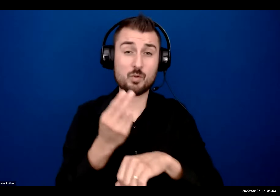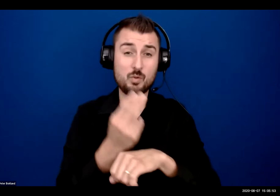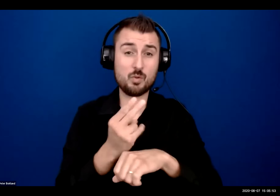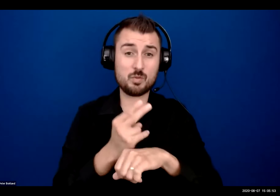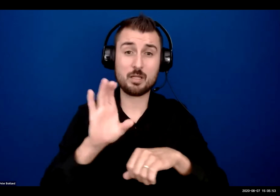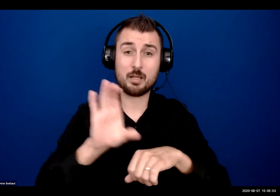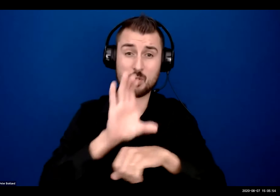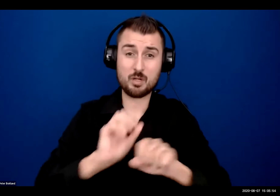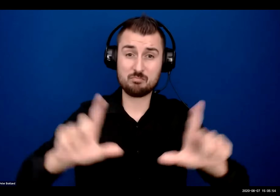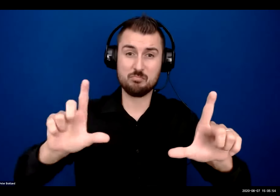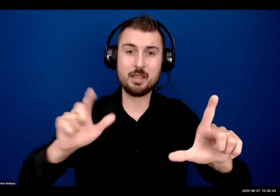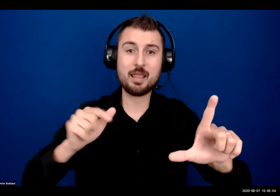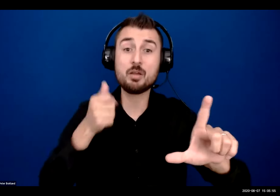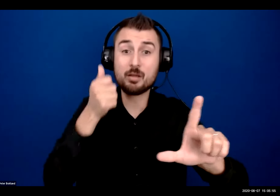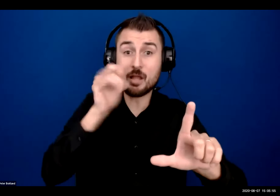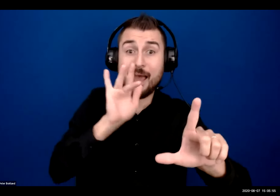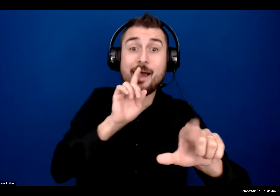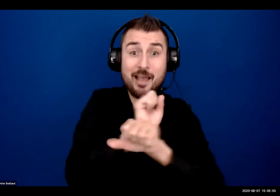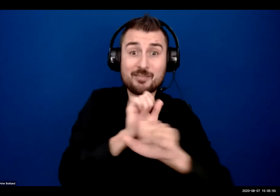Now if your using a mouse to write on the white board it might a little more complicated it works best if you are using a touch scene